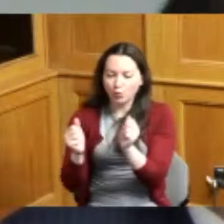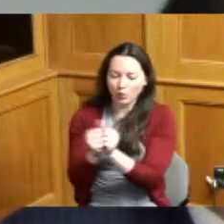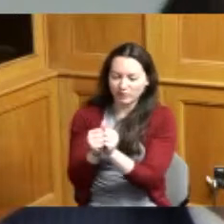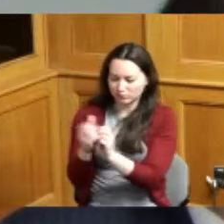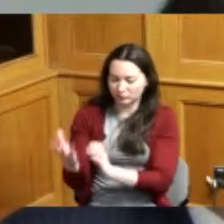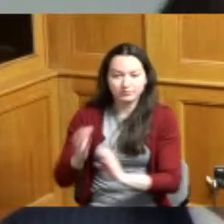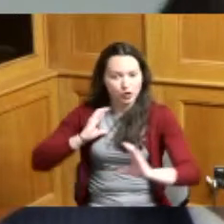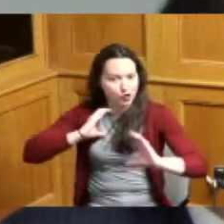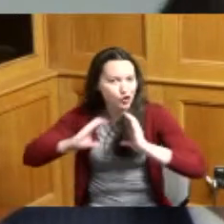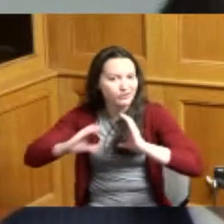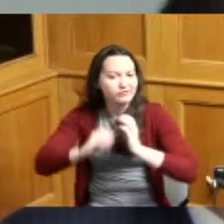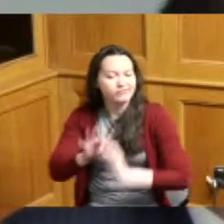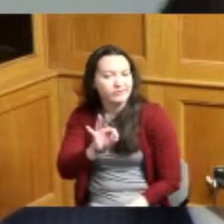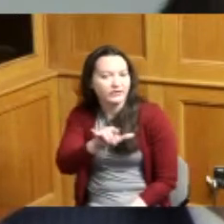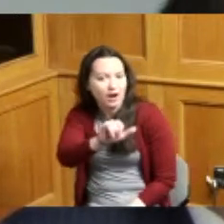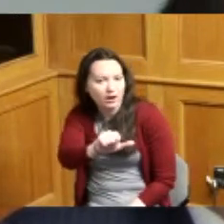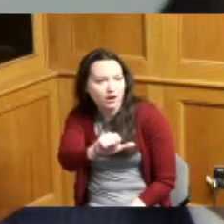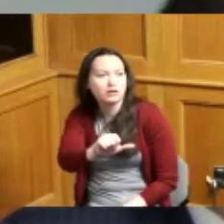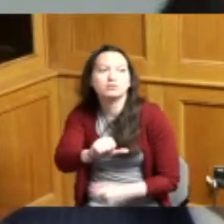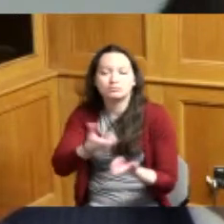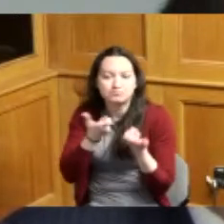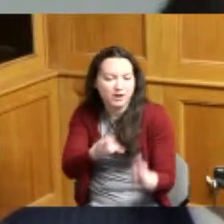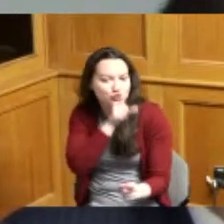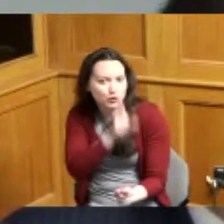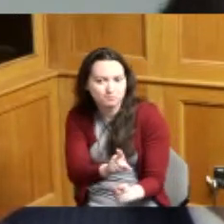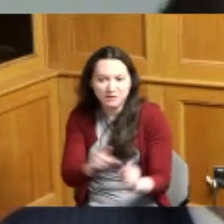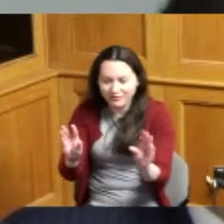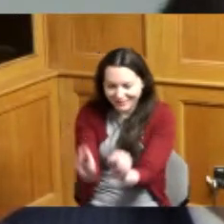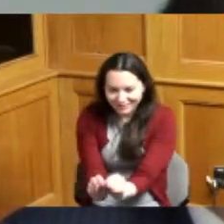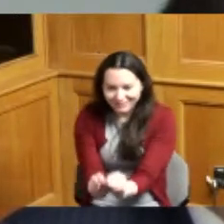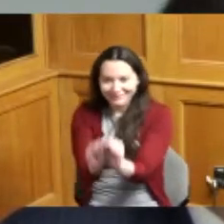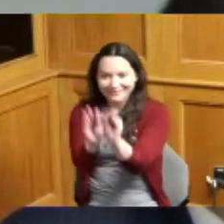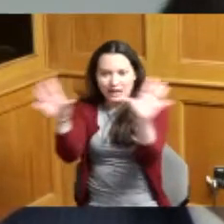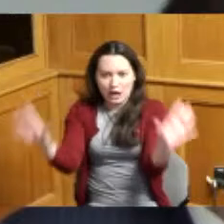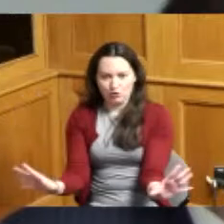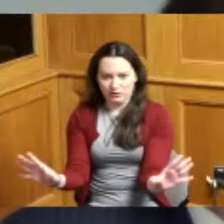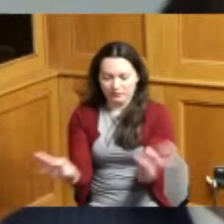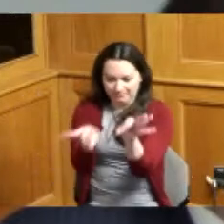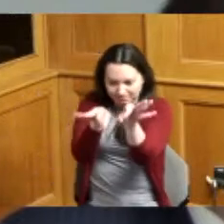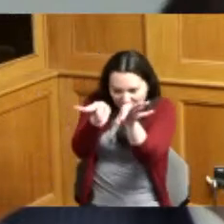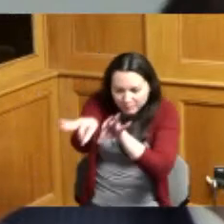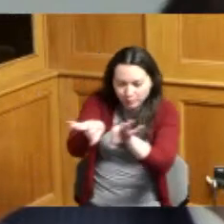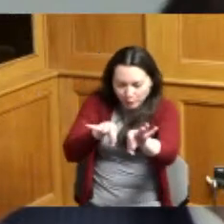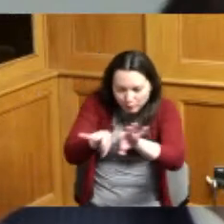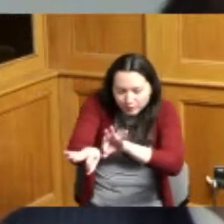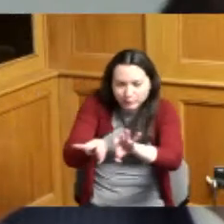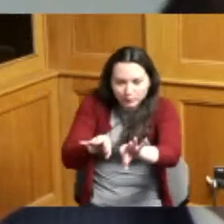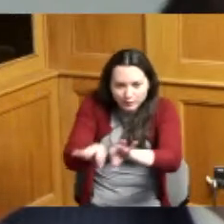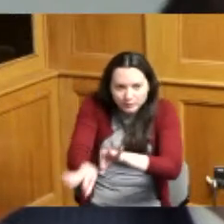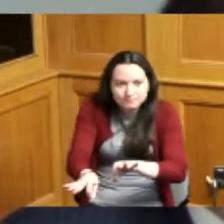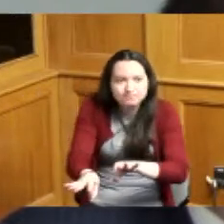conversations with FIFA uh to ensure that there is clarity that these are within uh that we will be